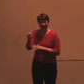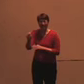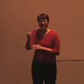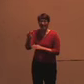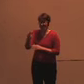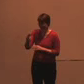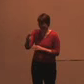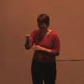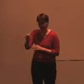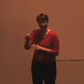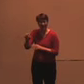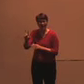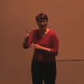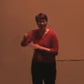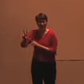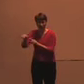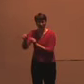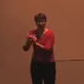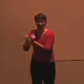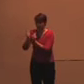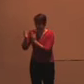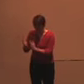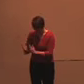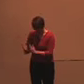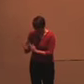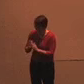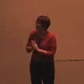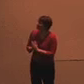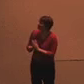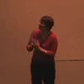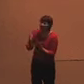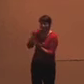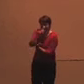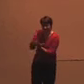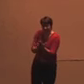This is designing a small wooden-house competition.